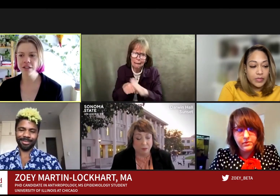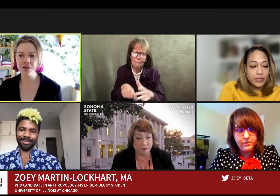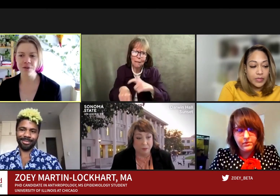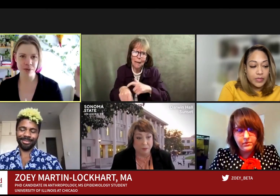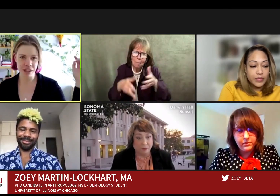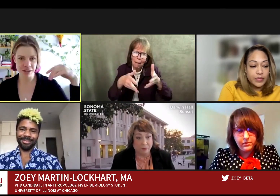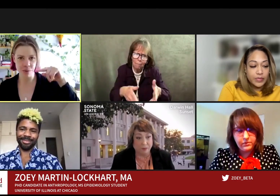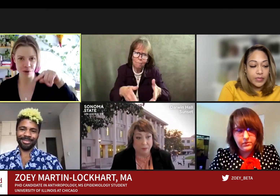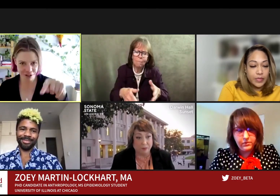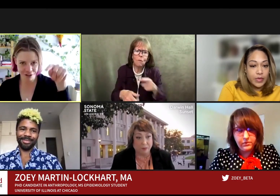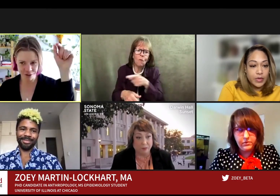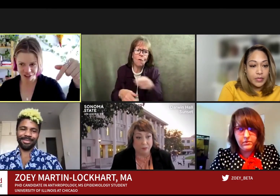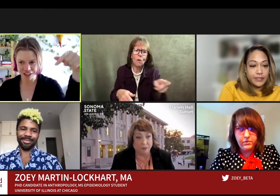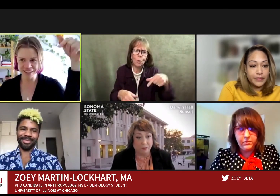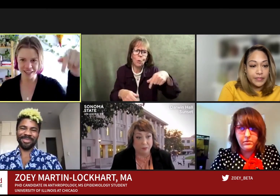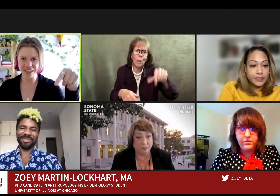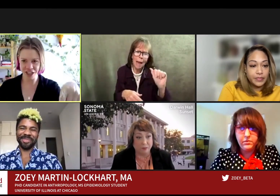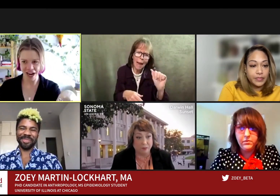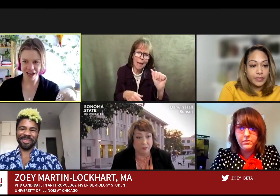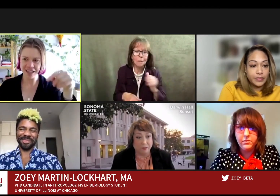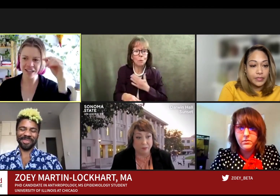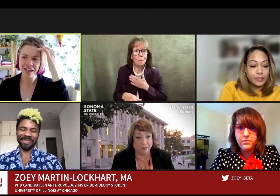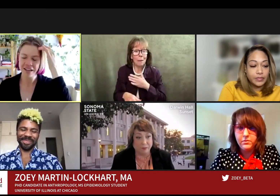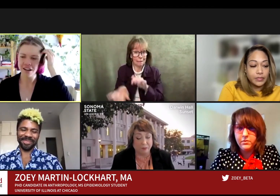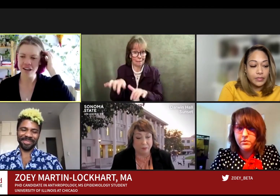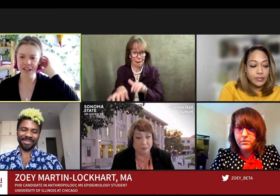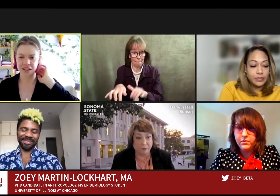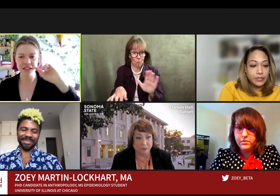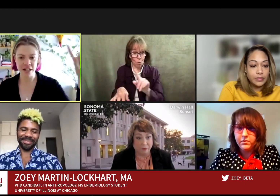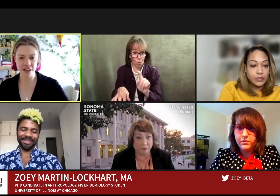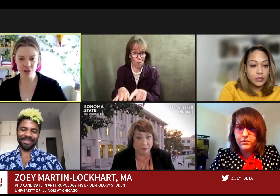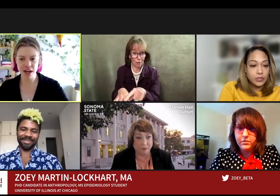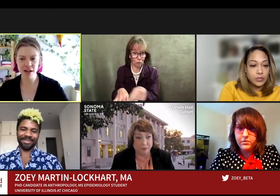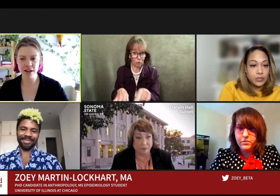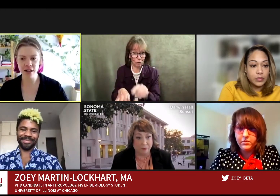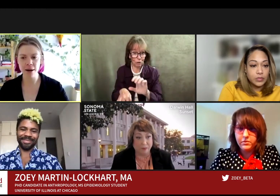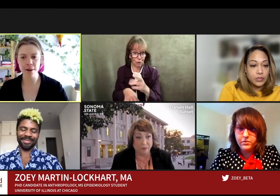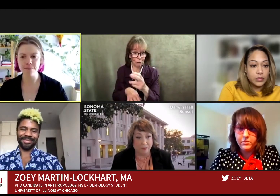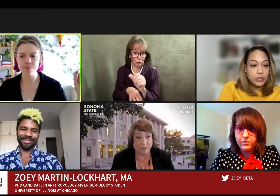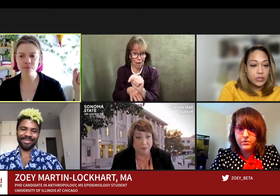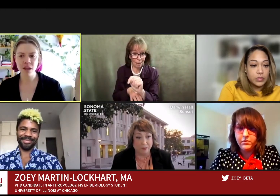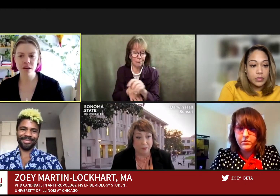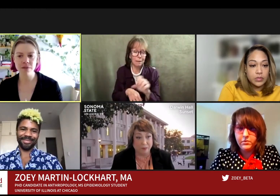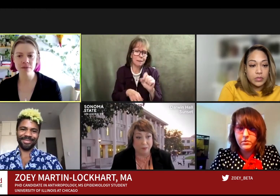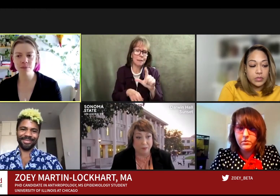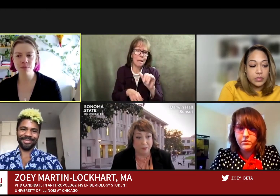So please put your questions in the chat, on the Slido chat.